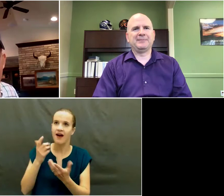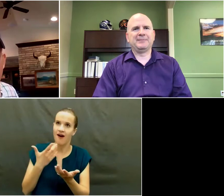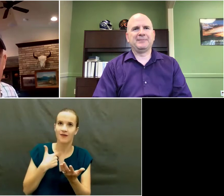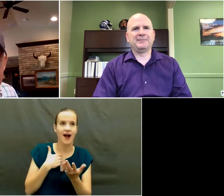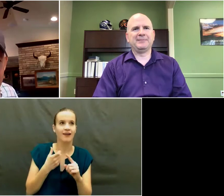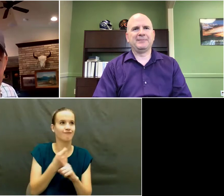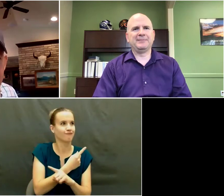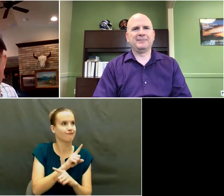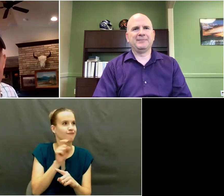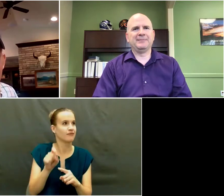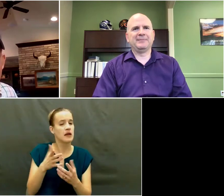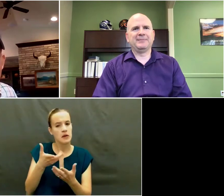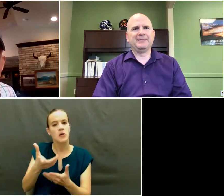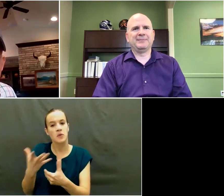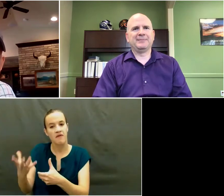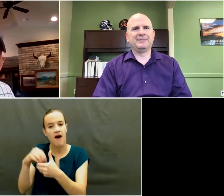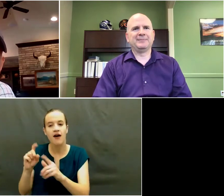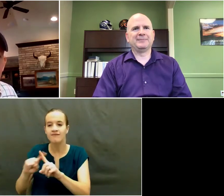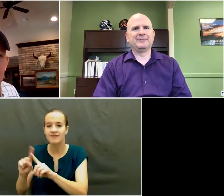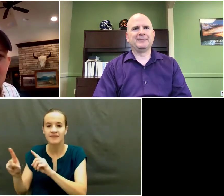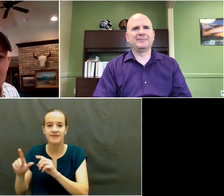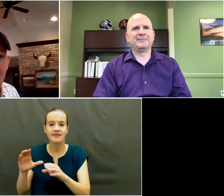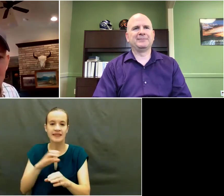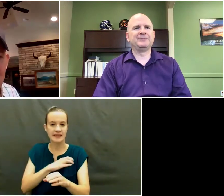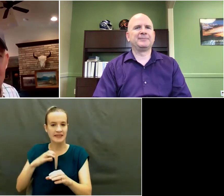policy committees and things like that and talk a little bit about that work.